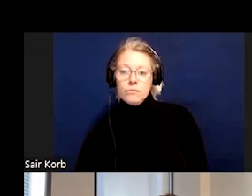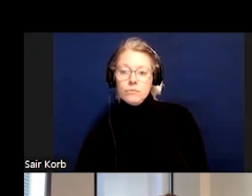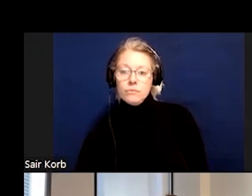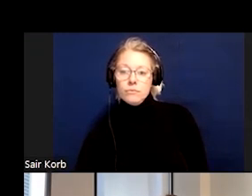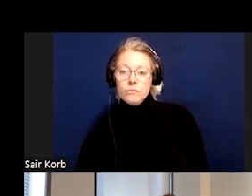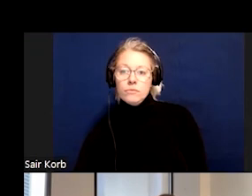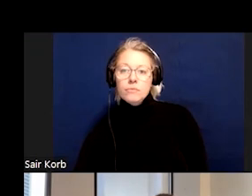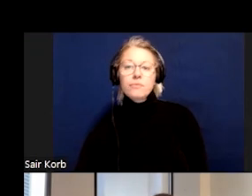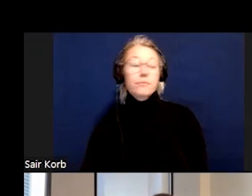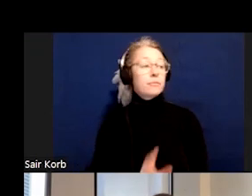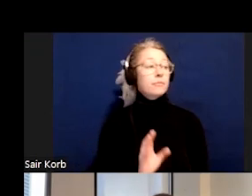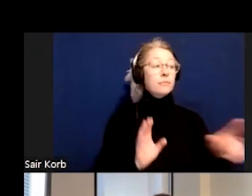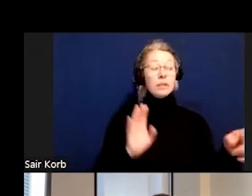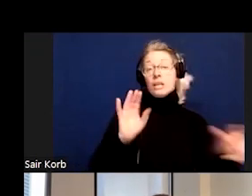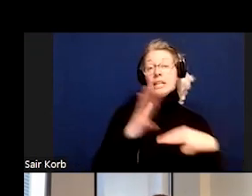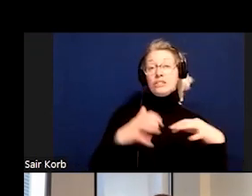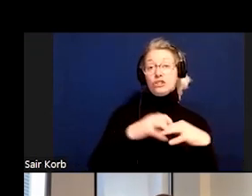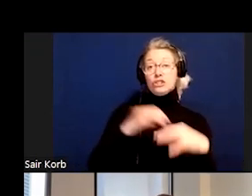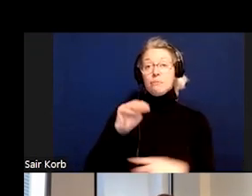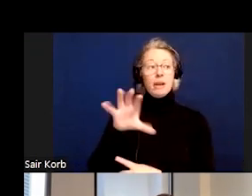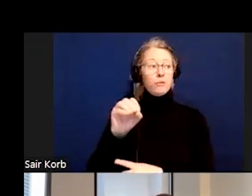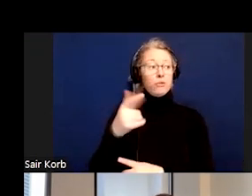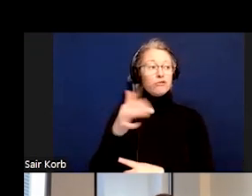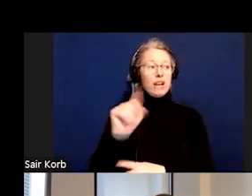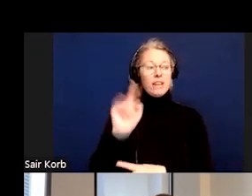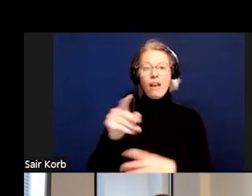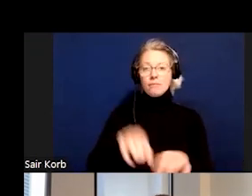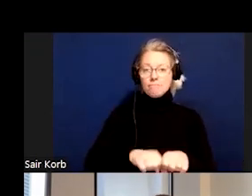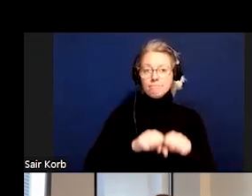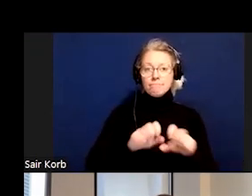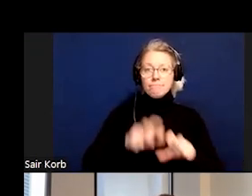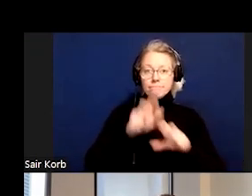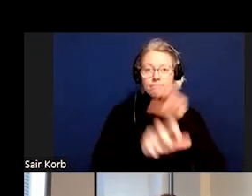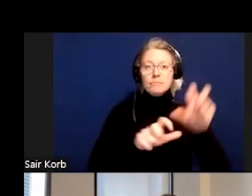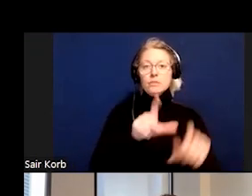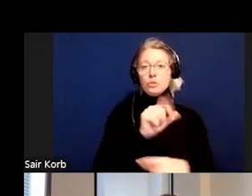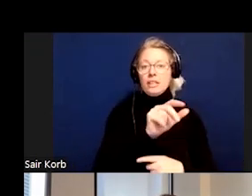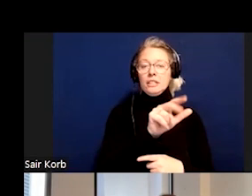our Indigenous Advisory group, and it's intended to support projects by Indigenous artists